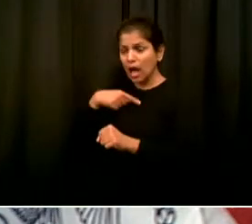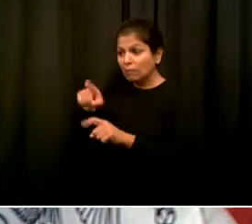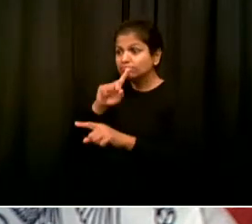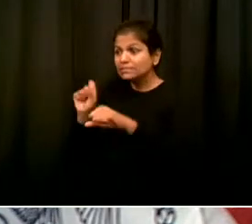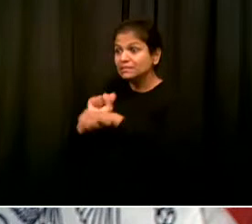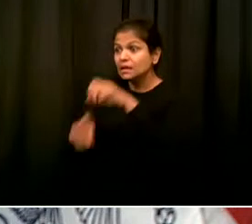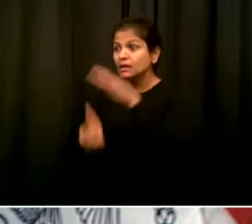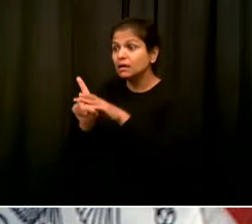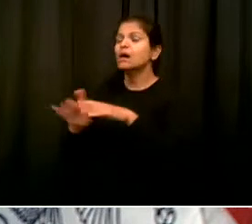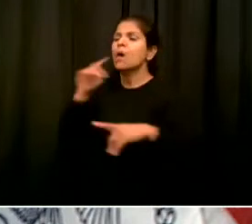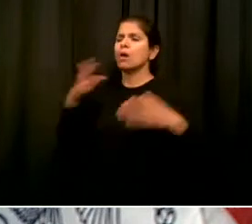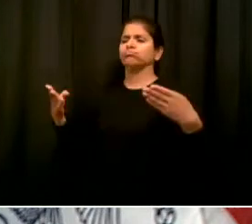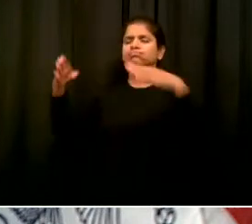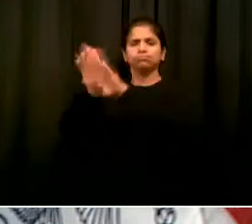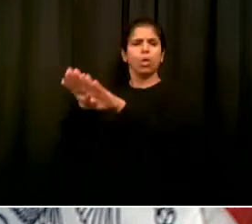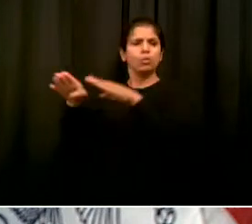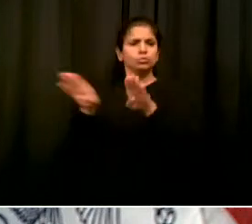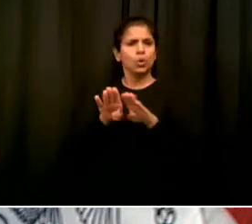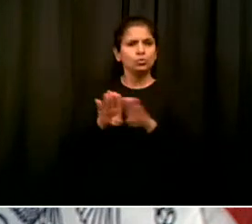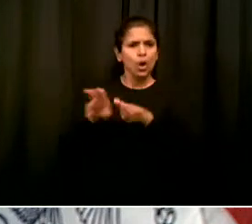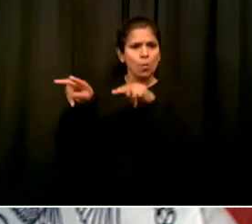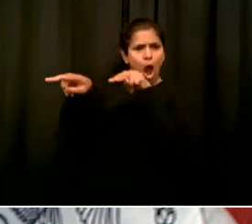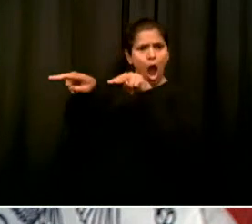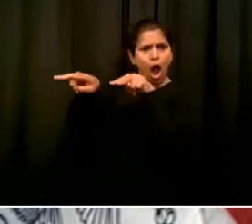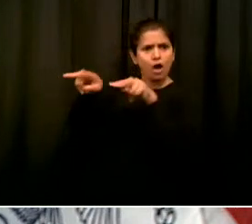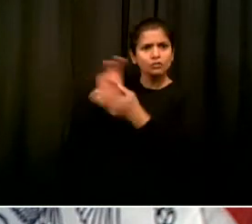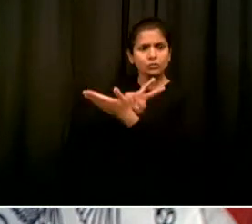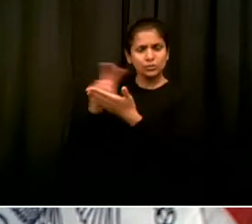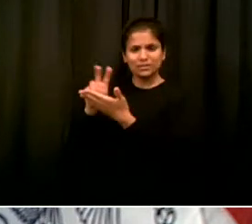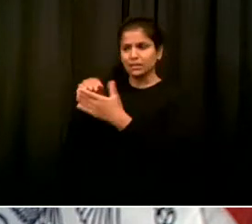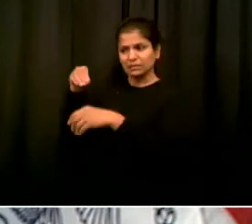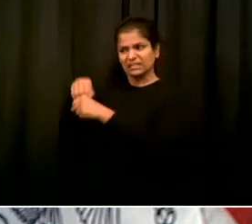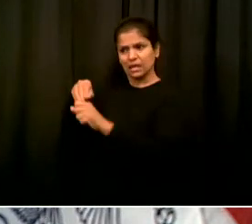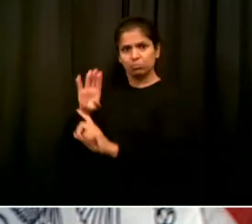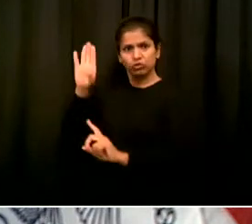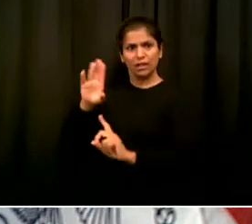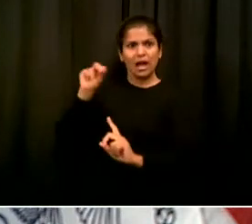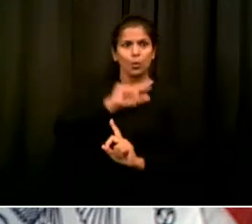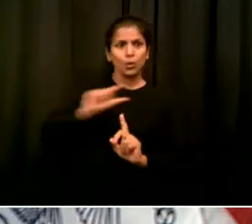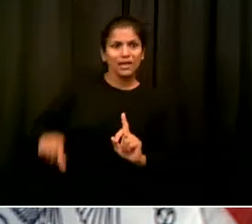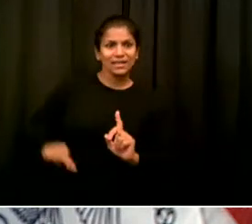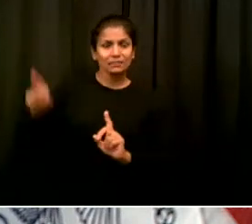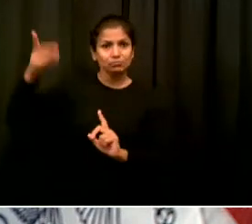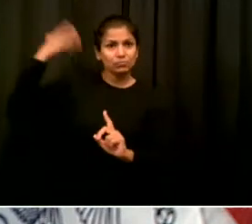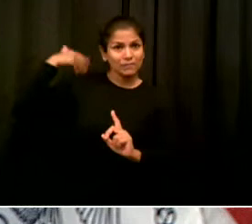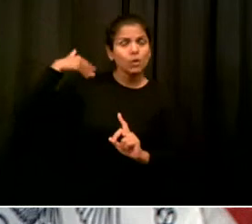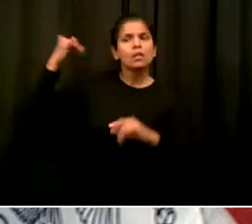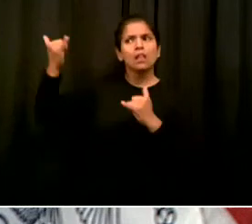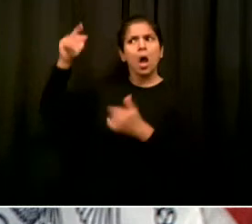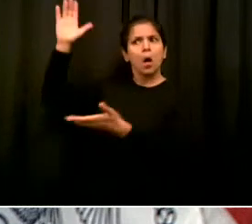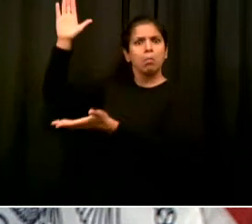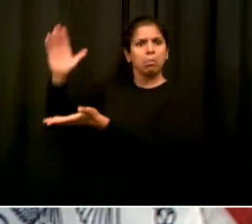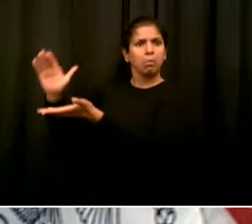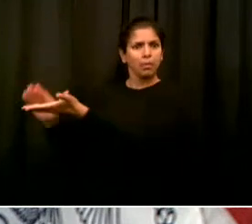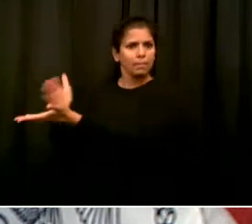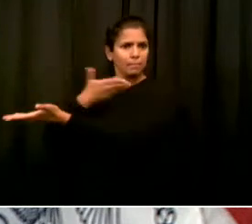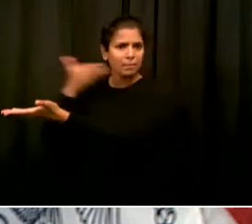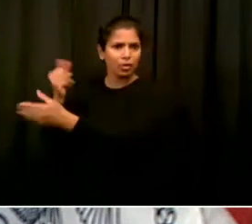DOWN IN THE BROOKLYYQN UUNEES S NEIGHBORHOOD. WE HAVE MORE TO DO BUT HATT PLAN HAS BEEN WORKING. THERE HAS BEEN A LOT MORE TESTING